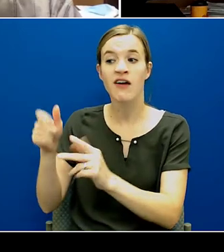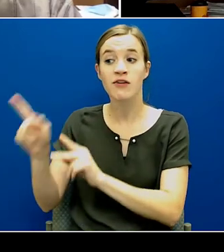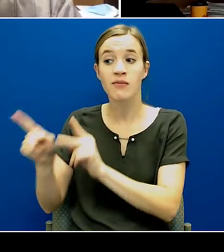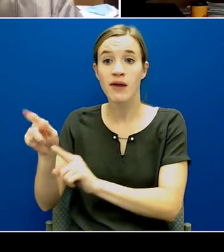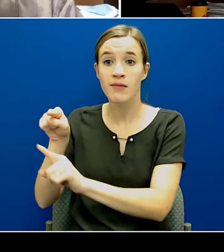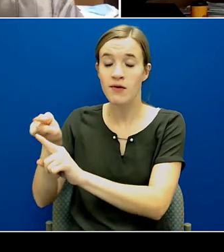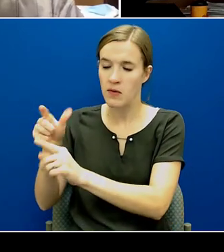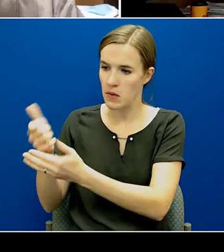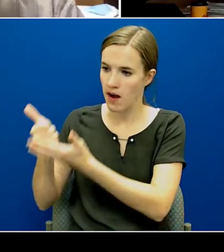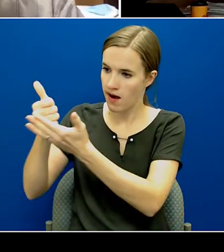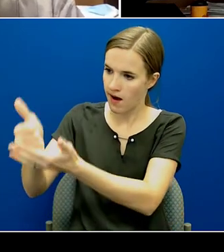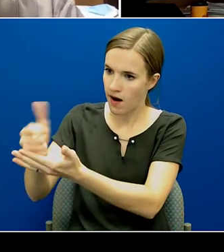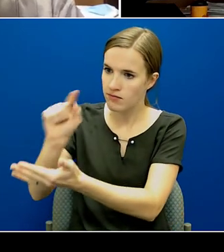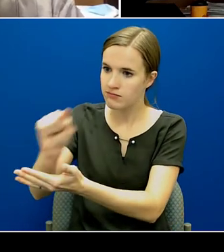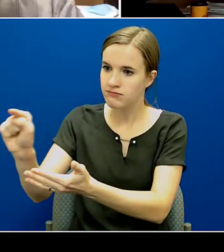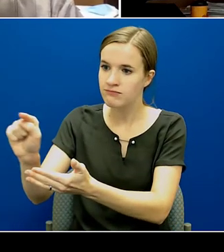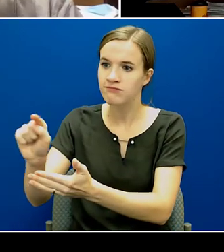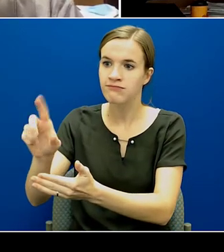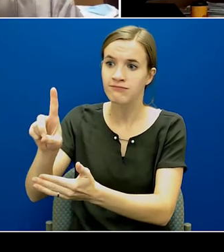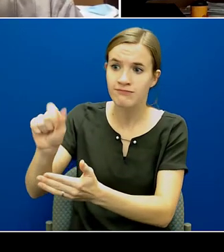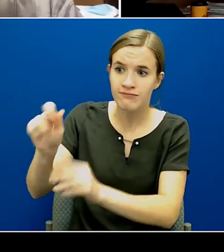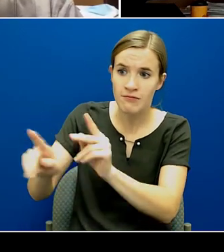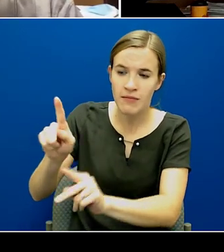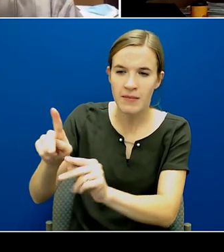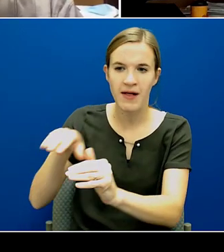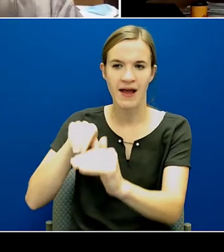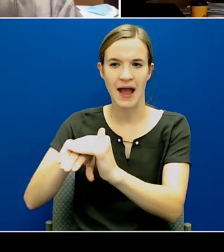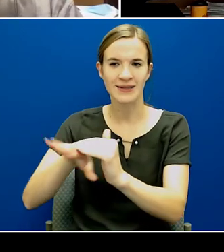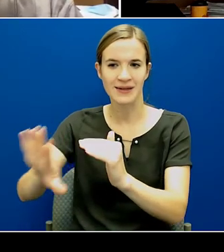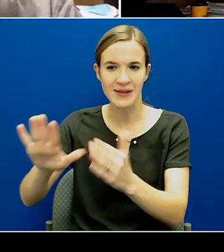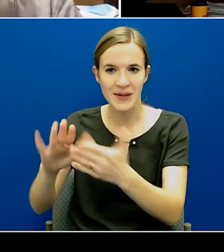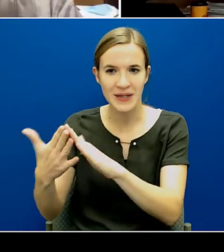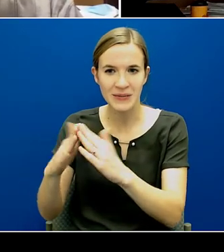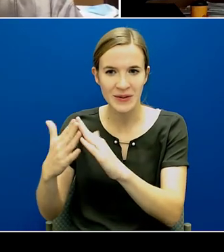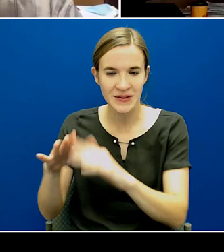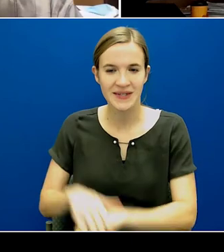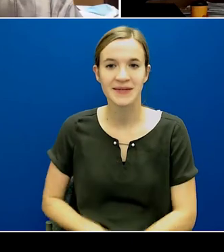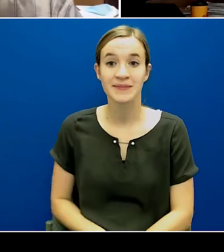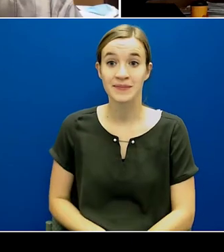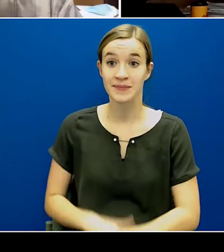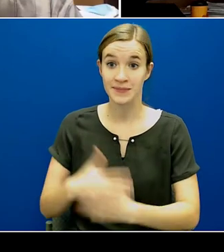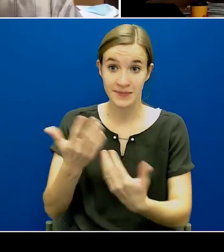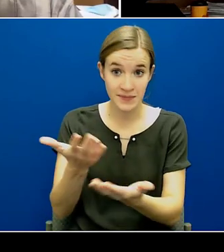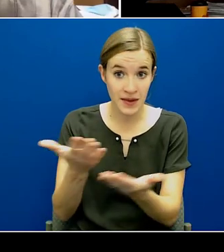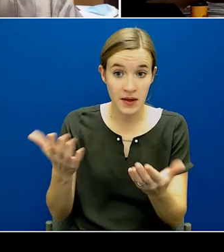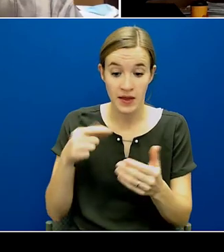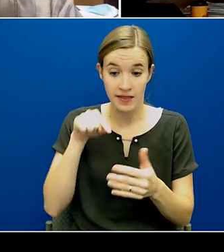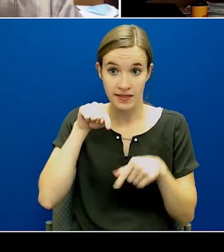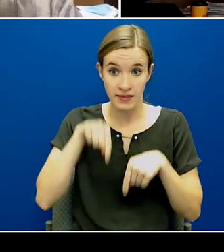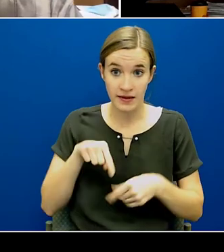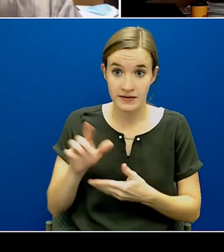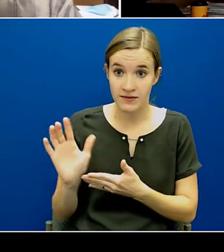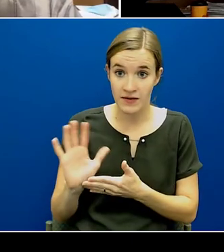live. I wanted to remind viewers to find these videos and others, other information on